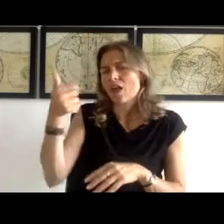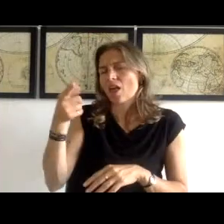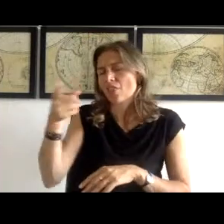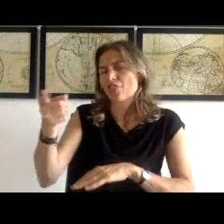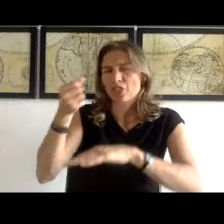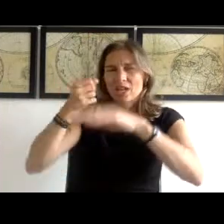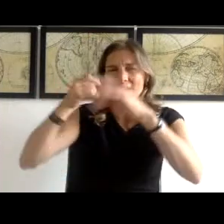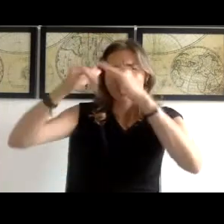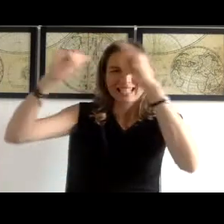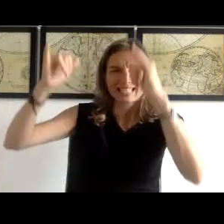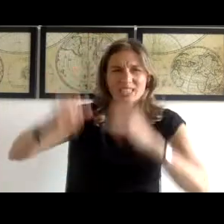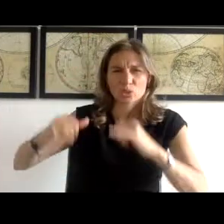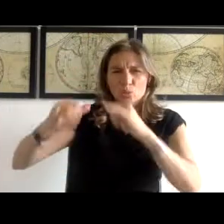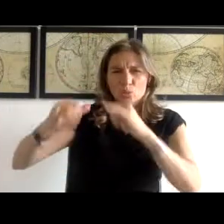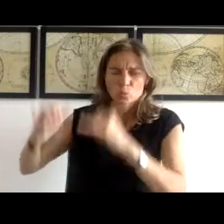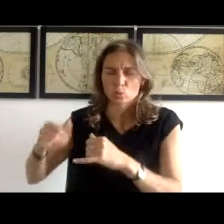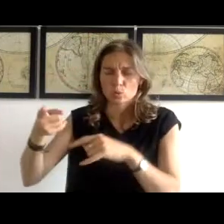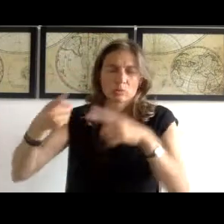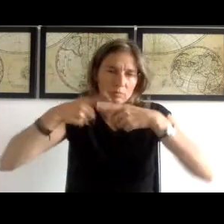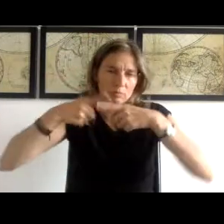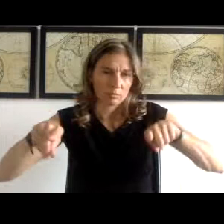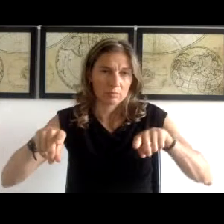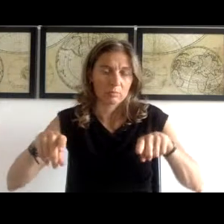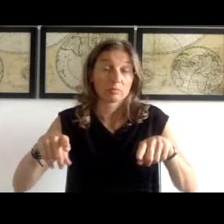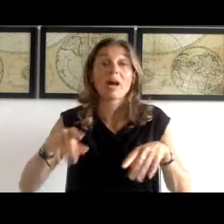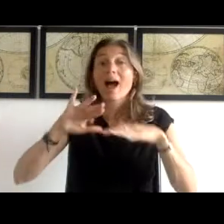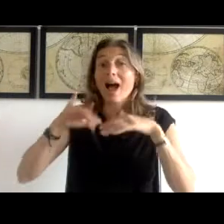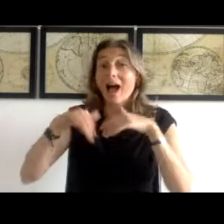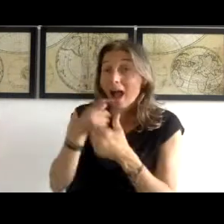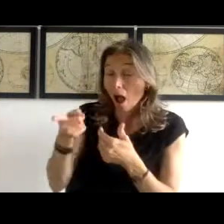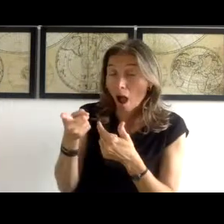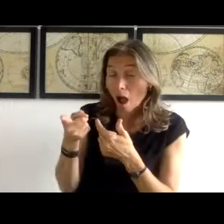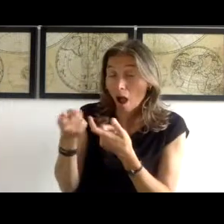It means that we want to change the fact